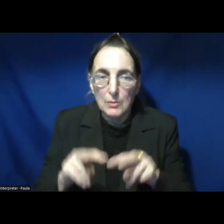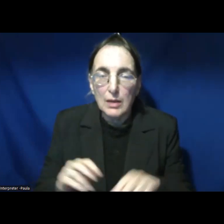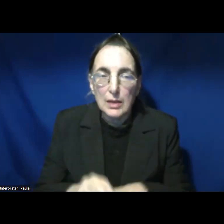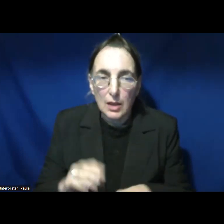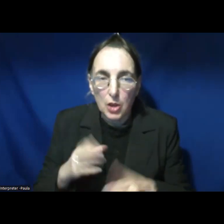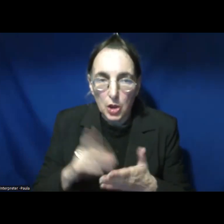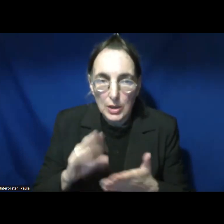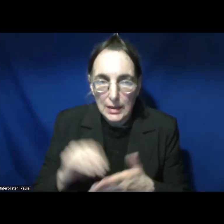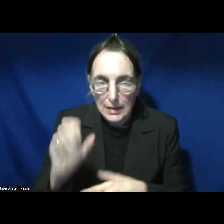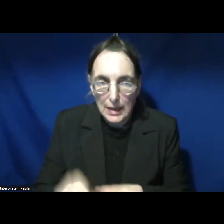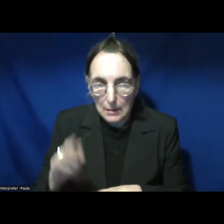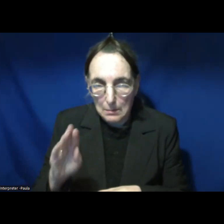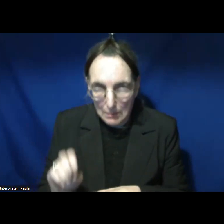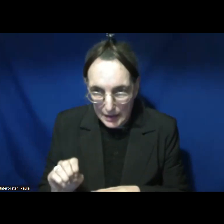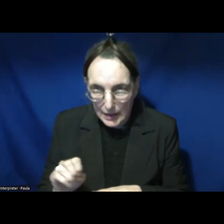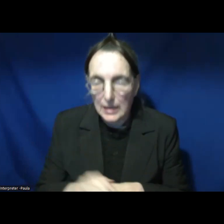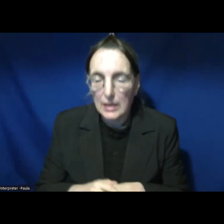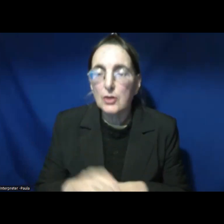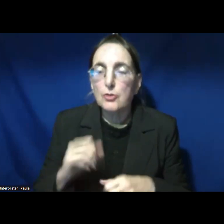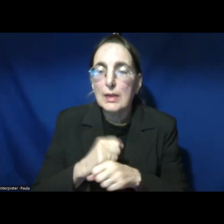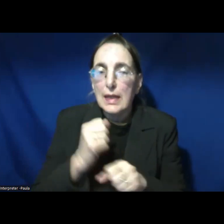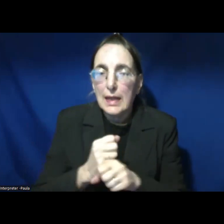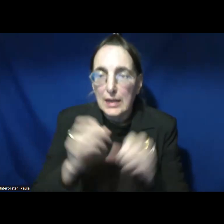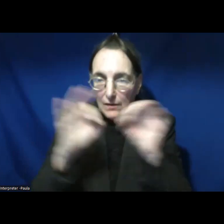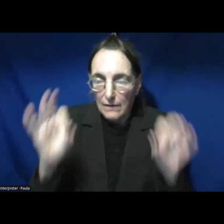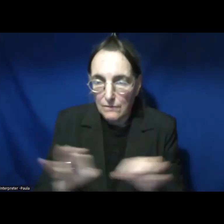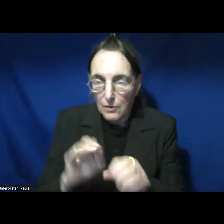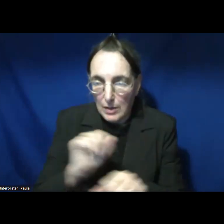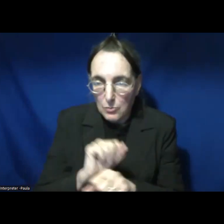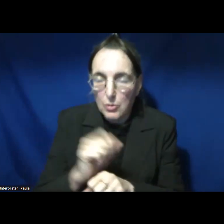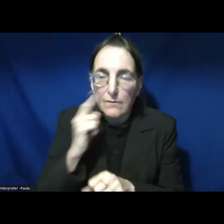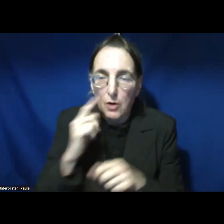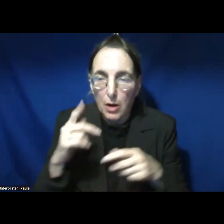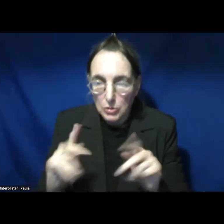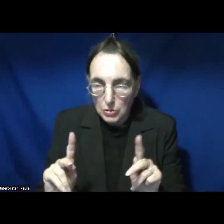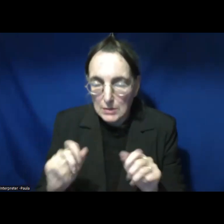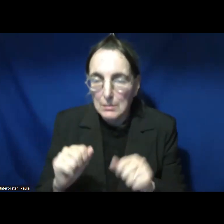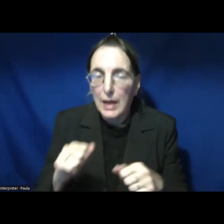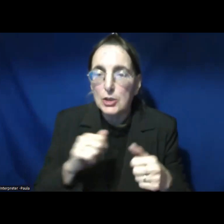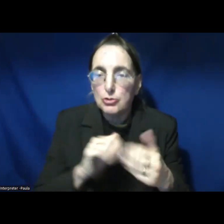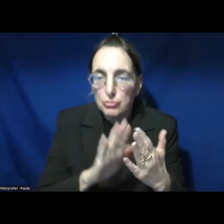opportunities is step one towards the goal of improving health outcomes by addressing health-related social needs.